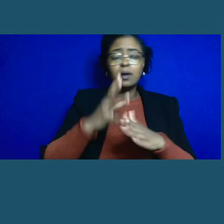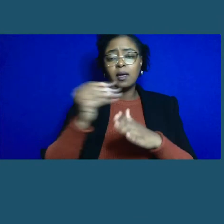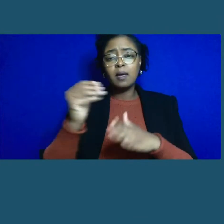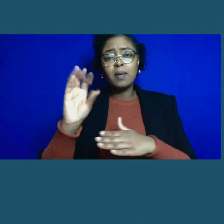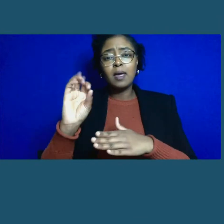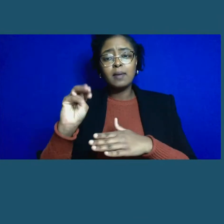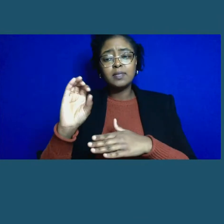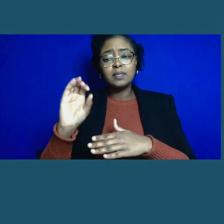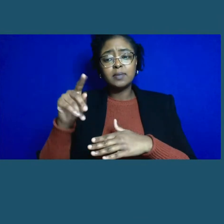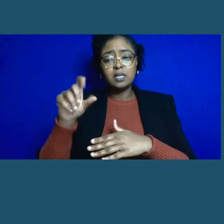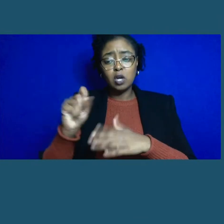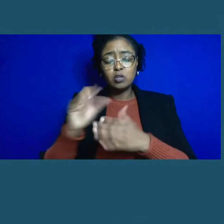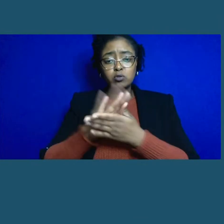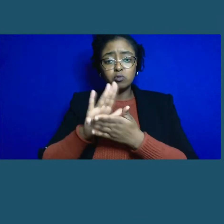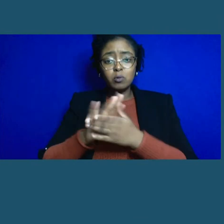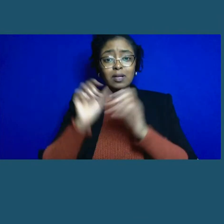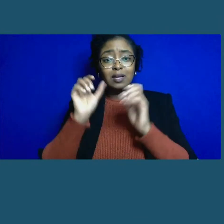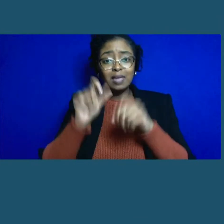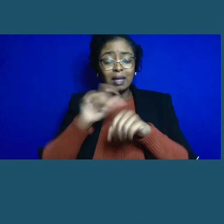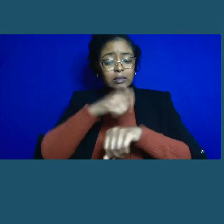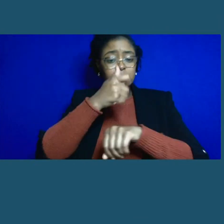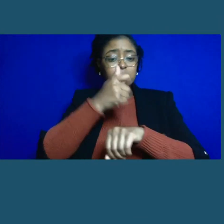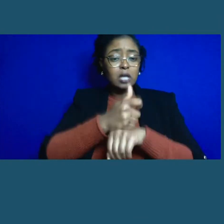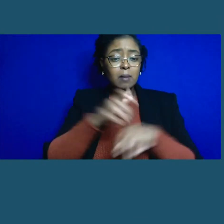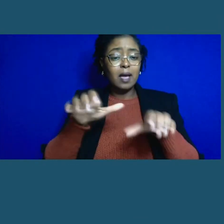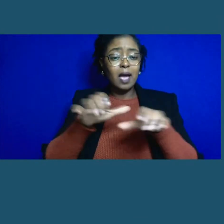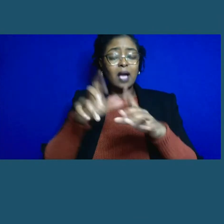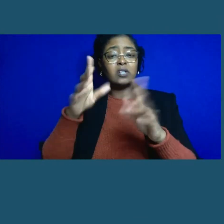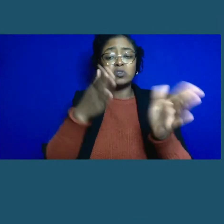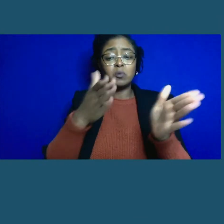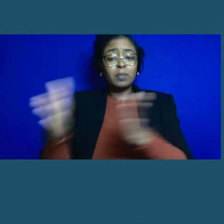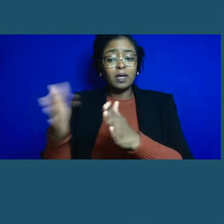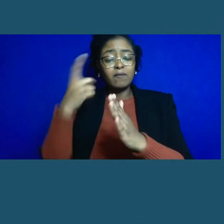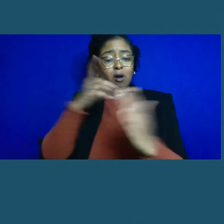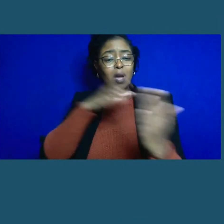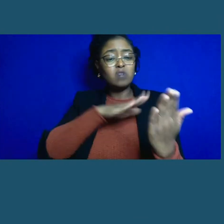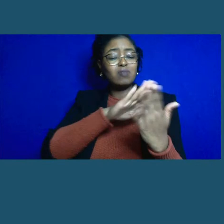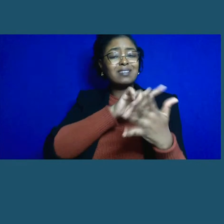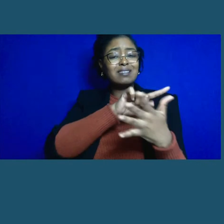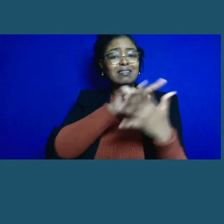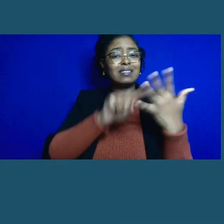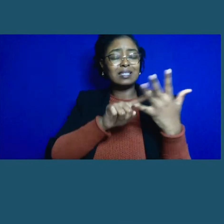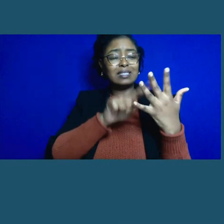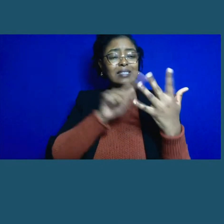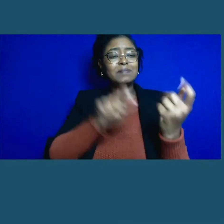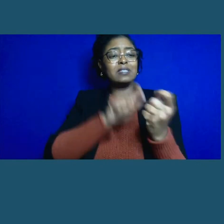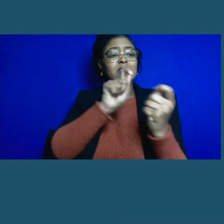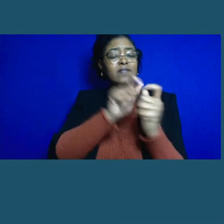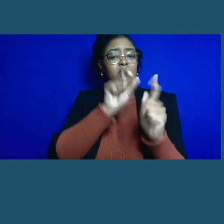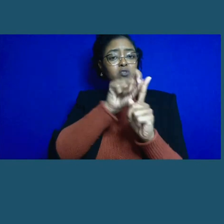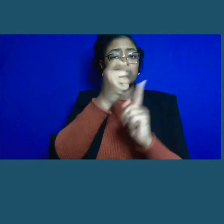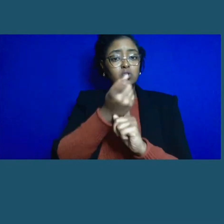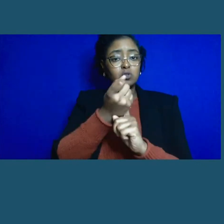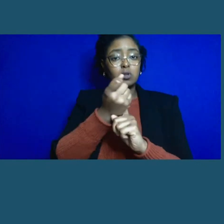the right direction for our community in Montgomery County public schools to be able to put